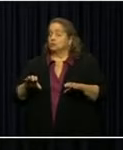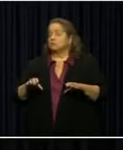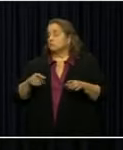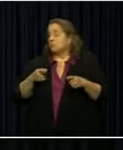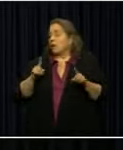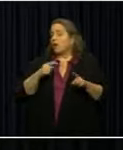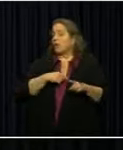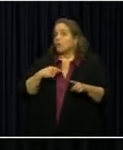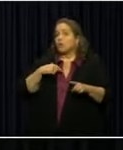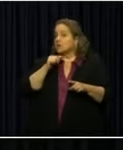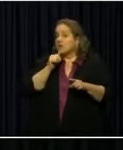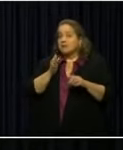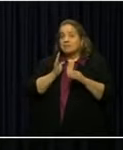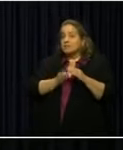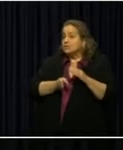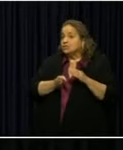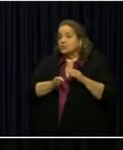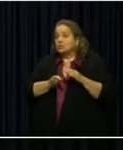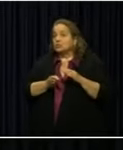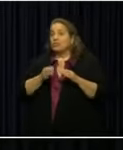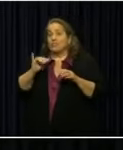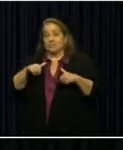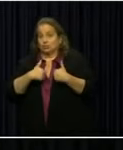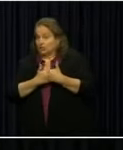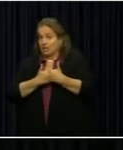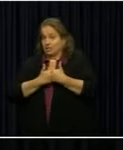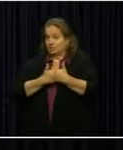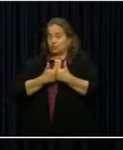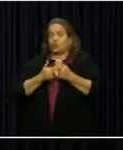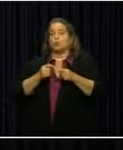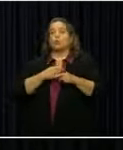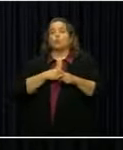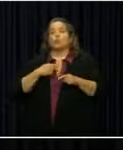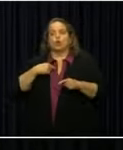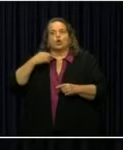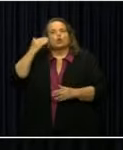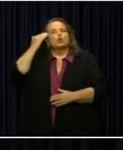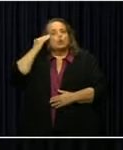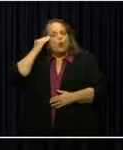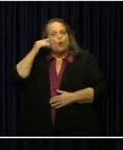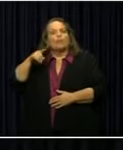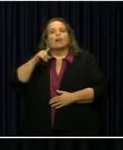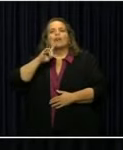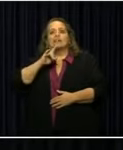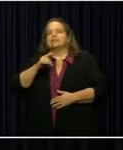BE A GREAT GENERATION AND WE LOOK BACK AT WHAT THE GREATEST GENERATION WENT THROUGH, SURE, WE'RE GOING TO HIT THE TIME